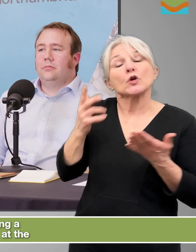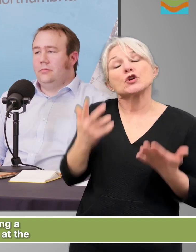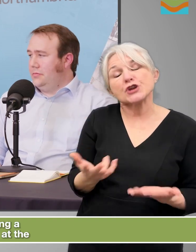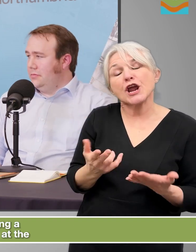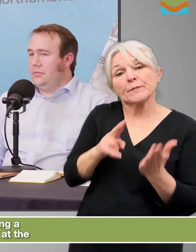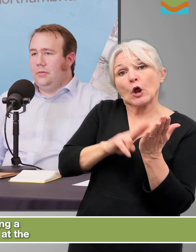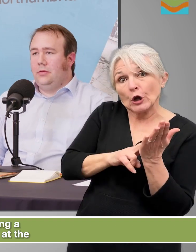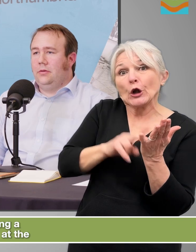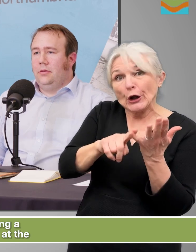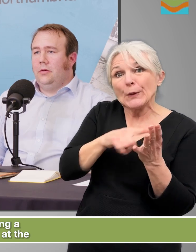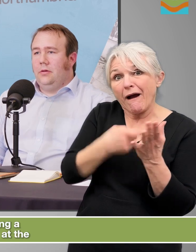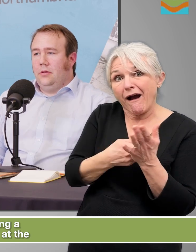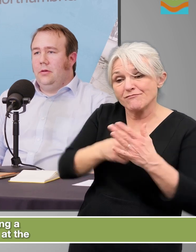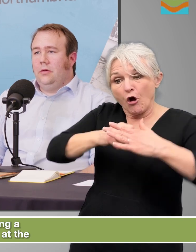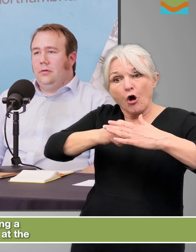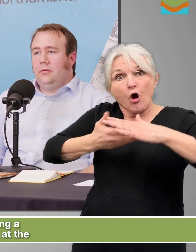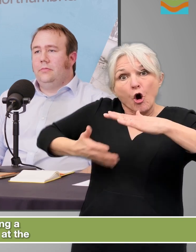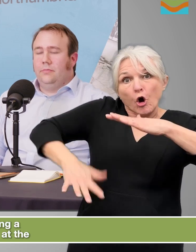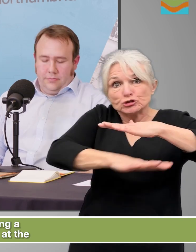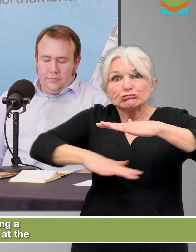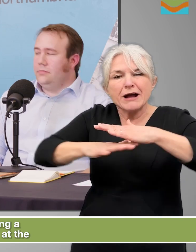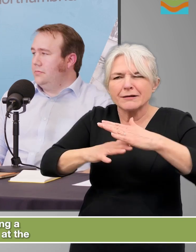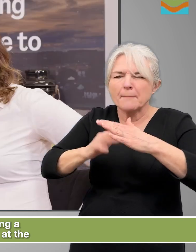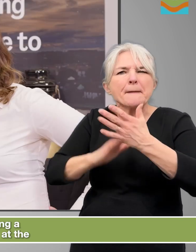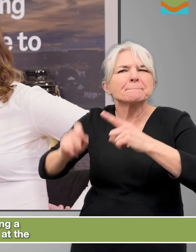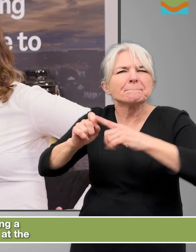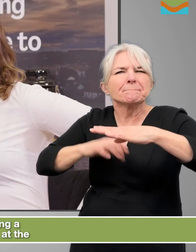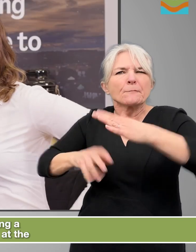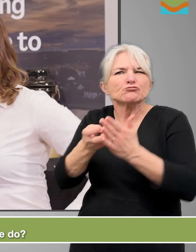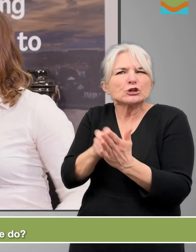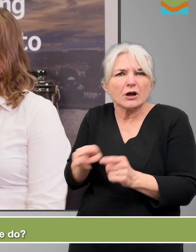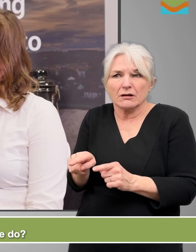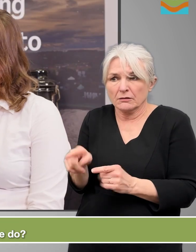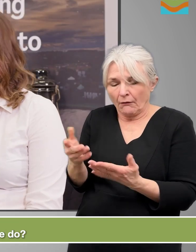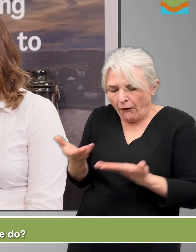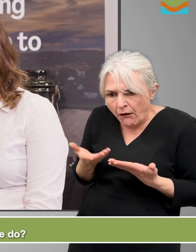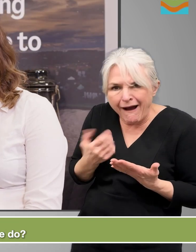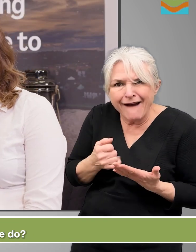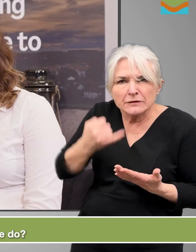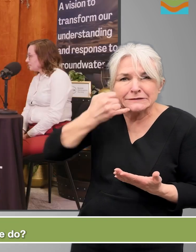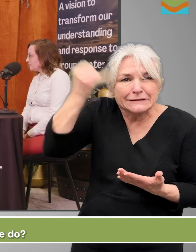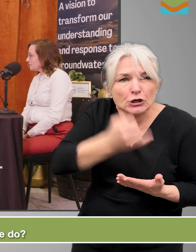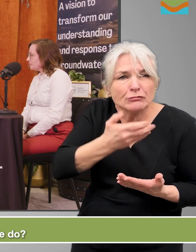and somehow you're creating a central database and looking at the subsurface, what else can we do?